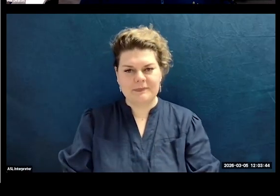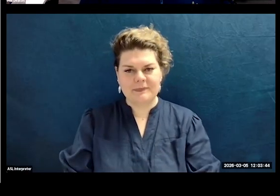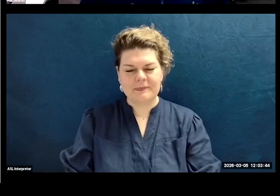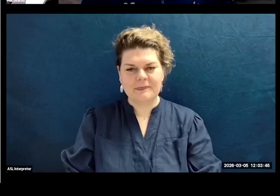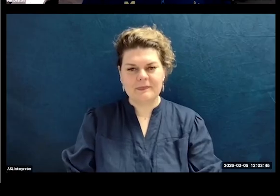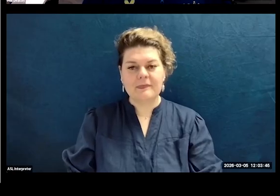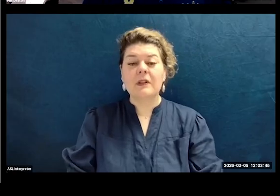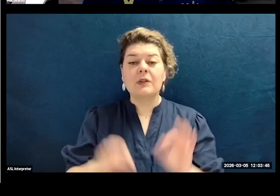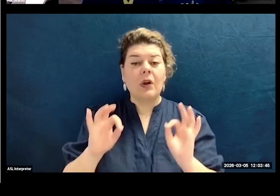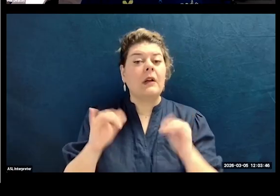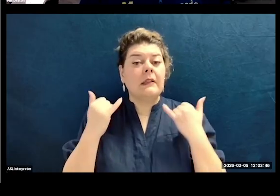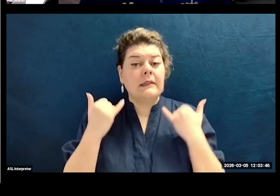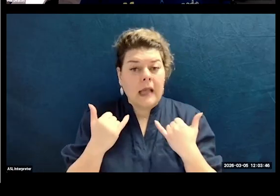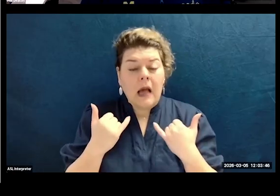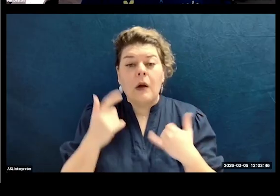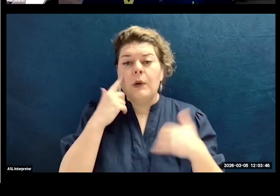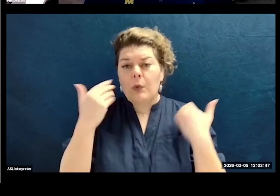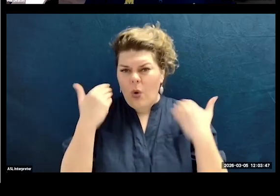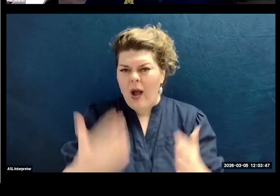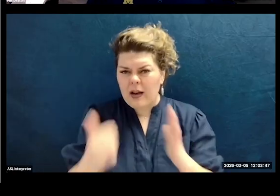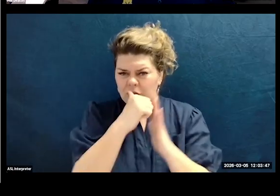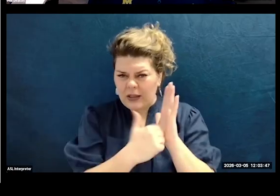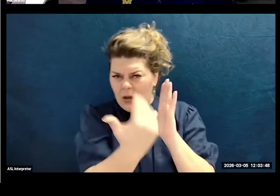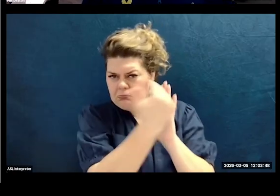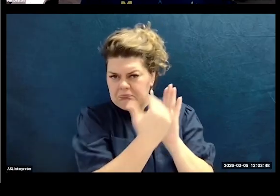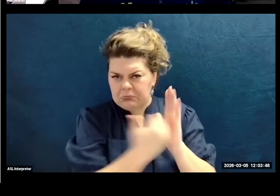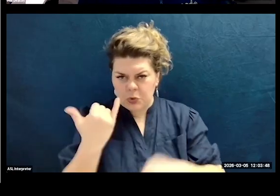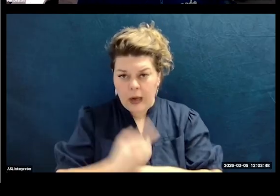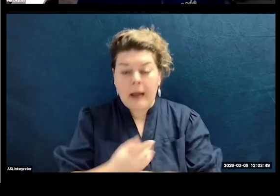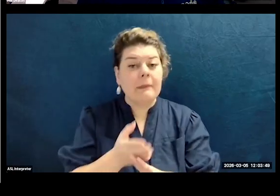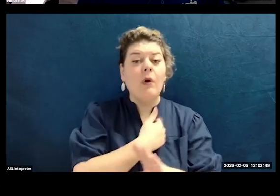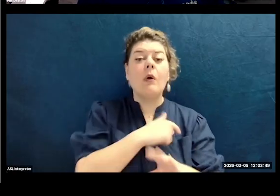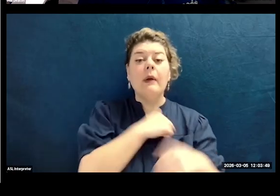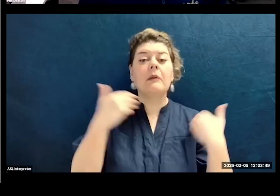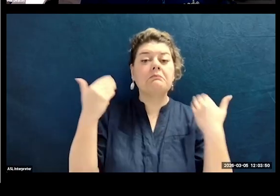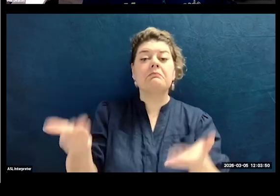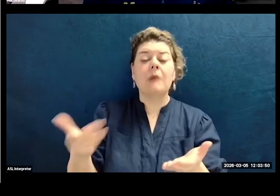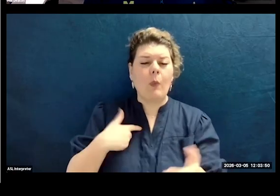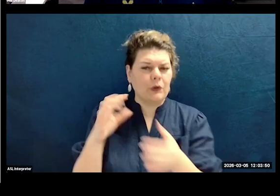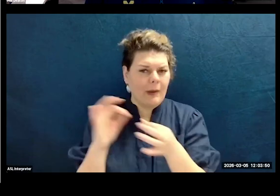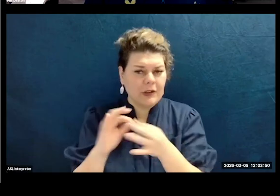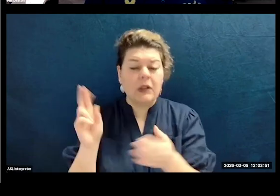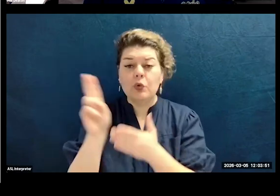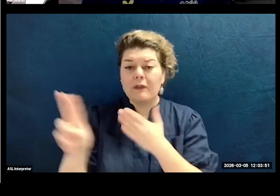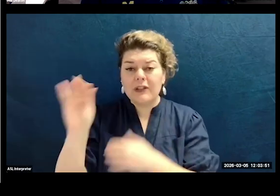So, really quickly, we want to go over the agenda for today. Before we do that, we just want to mention that the University of Michigan is committed